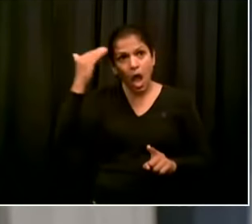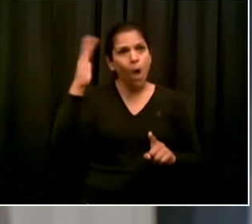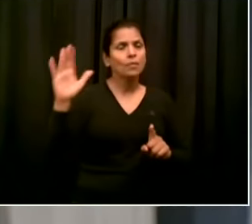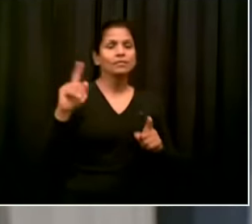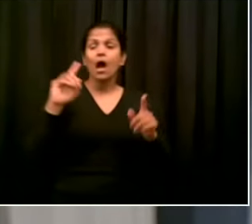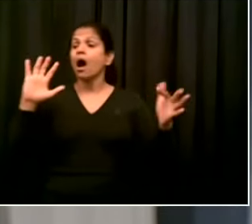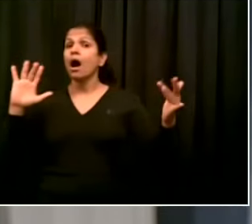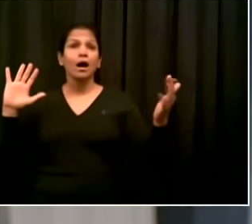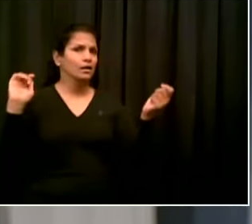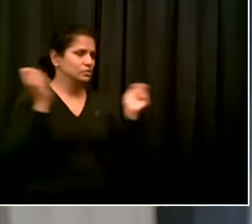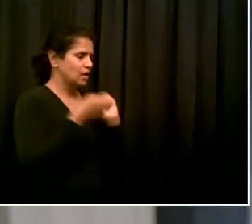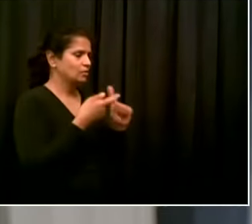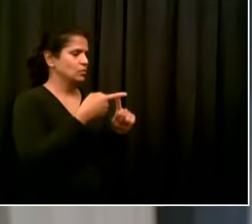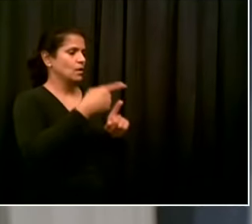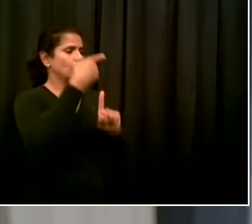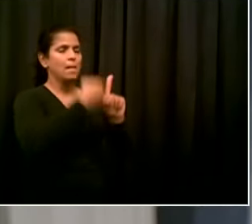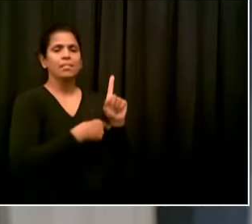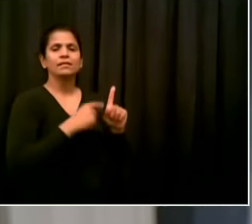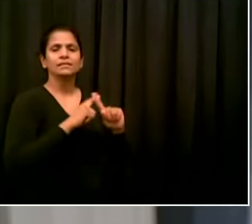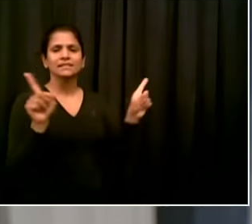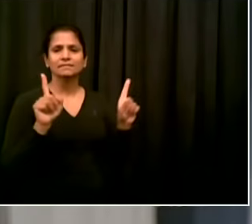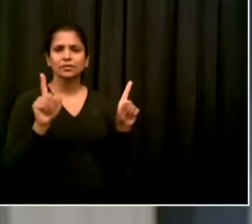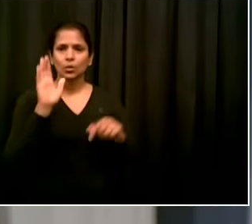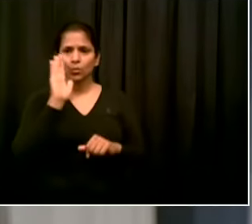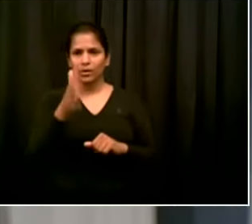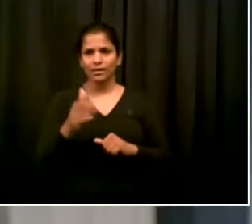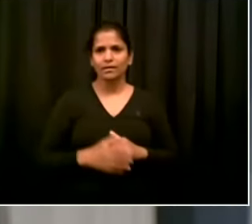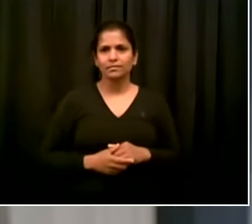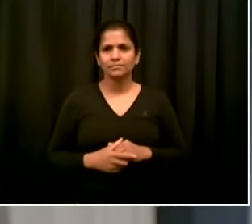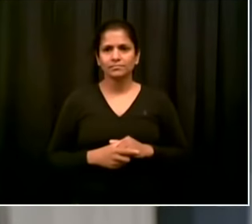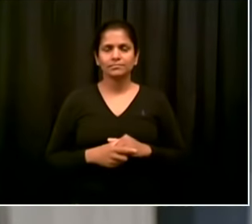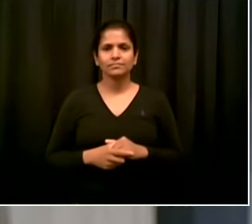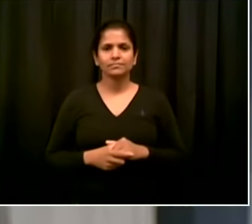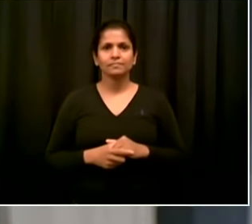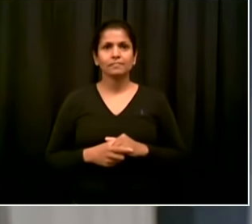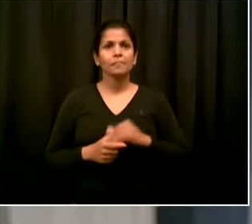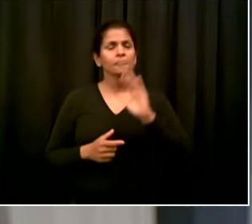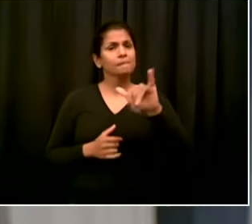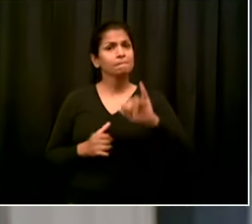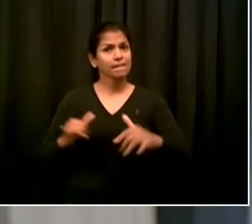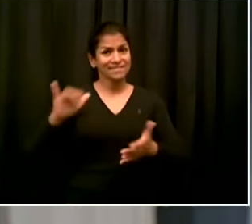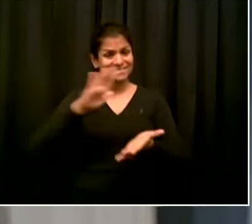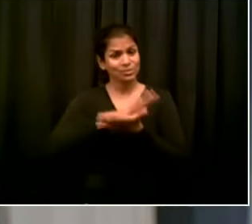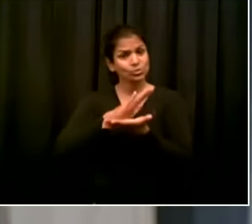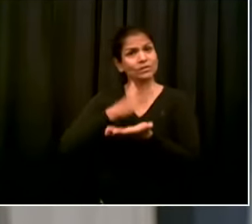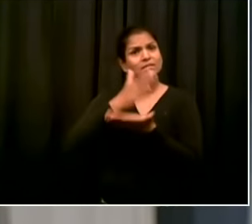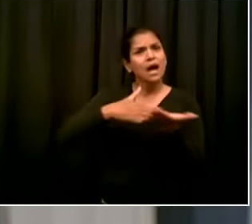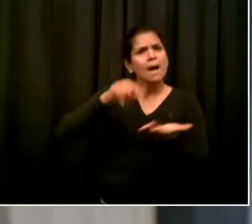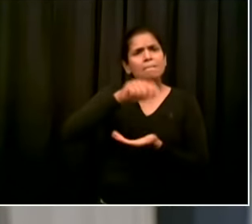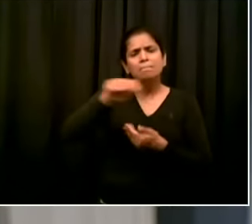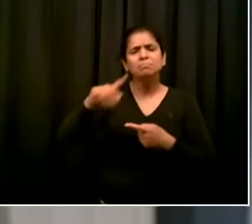SAYING THAT THEY HAVE TO GO ALL REOTME, COULD YOU CLARIFY? ESPECIALLY